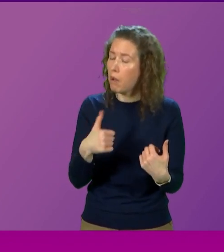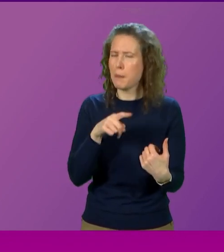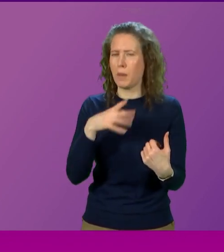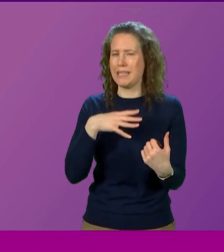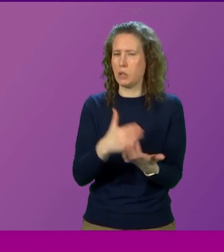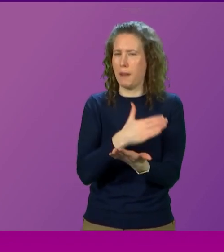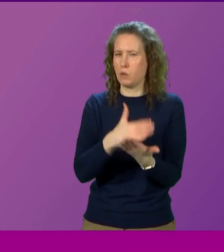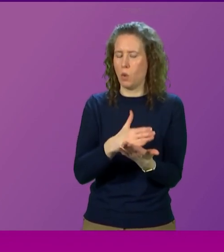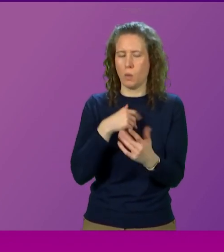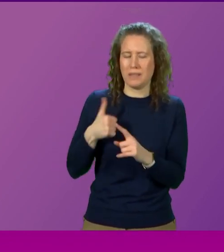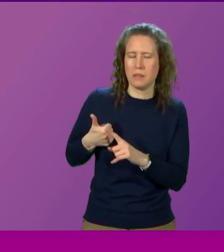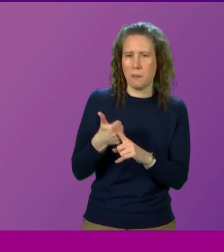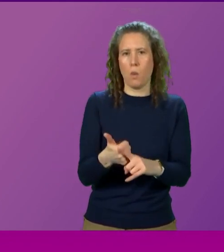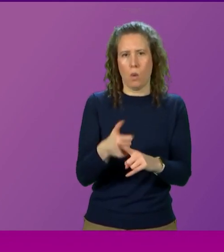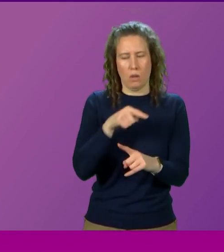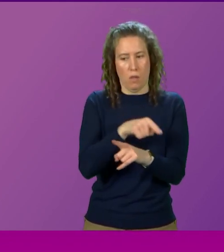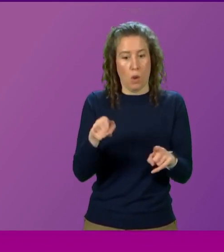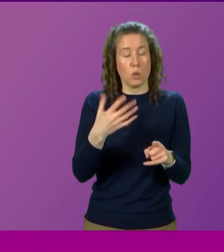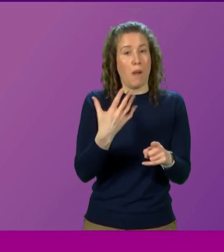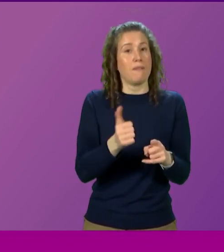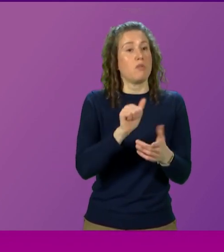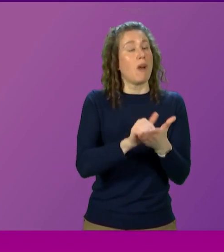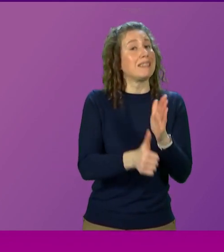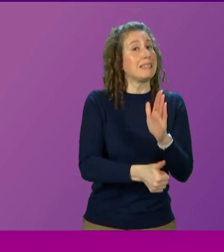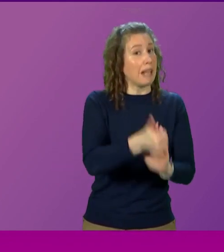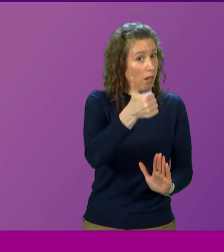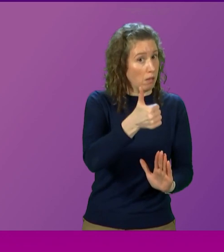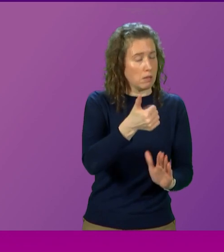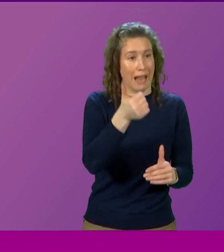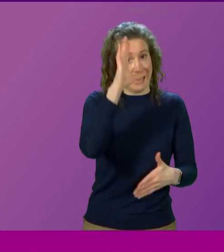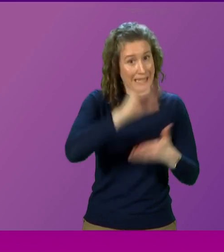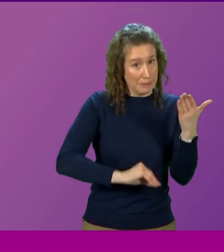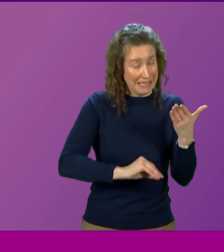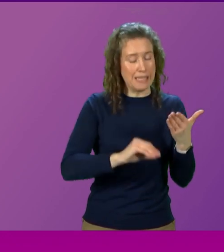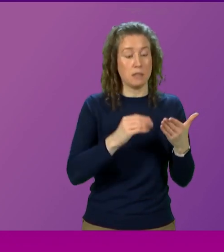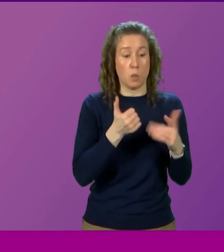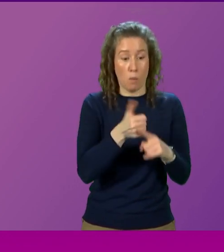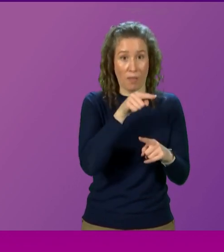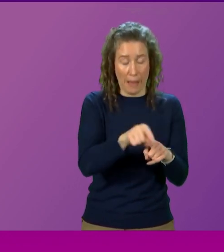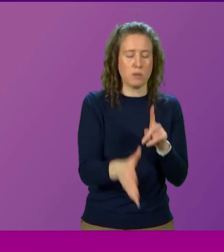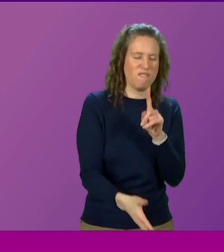sure that those people who have the skills and expertise to find the cure have all the